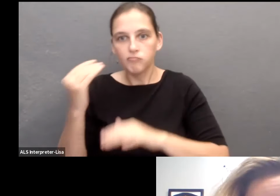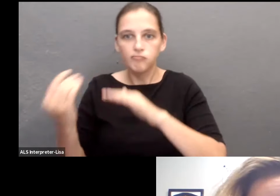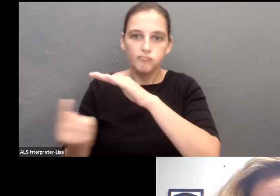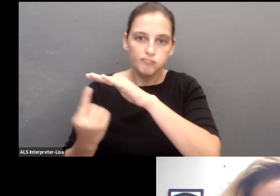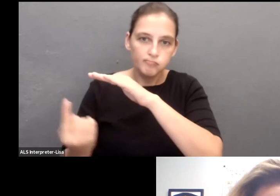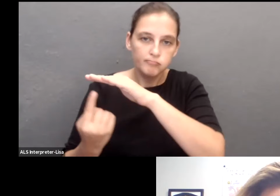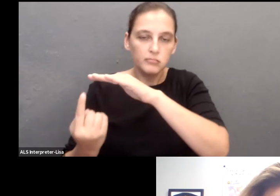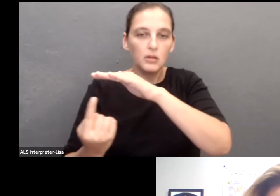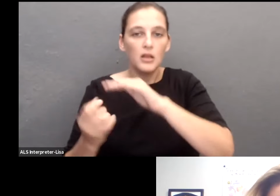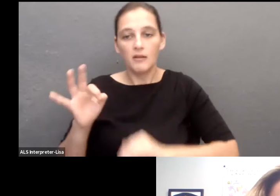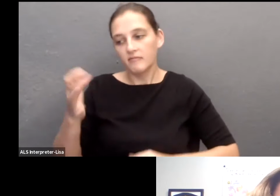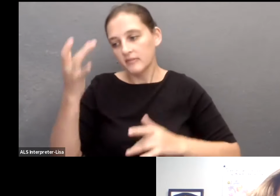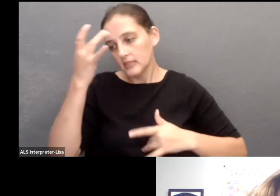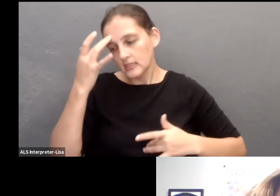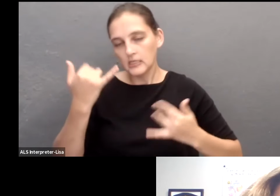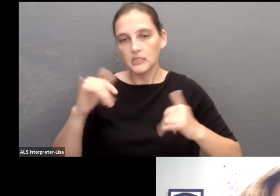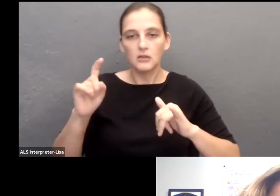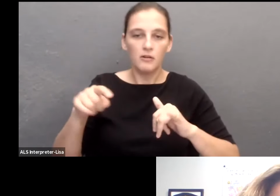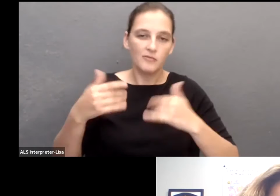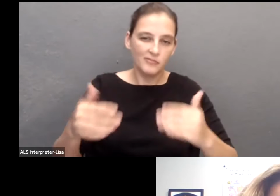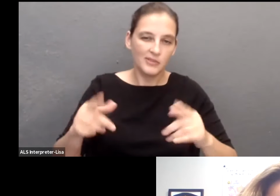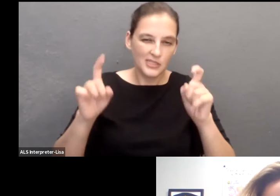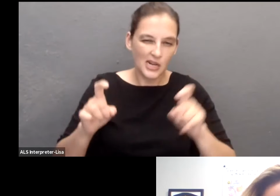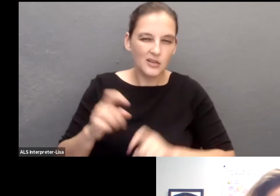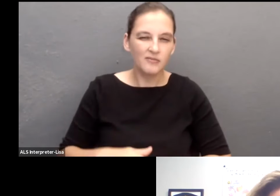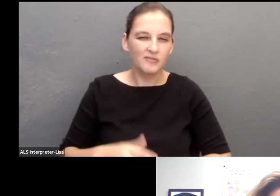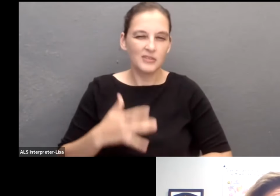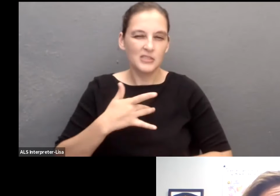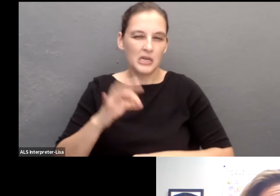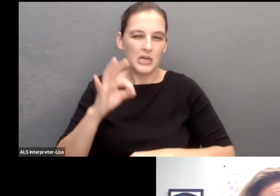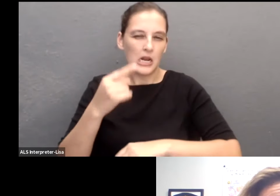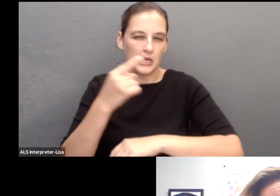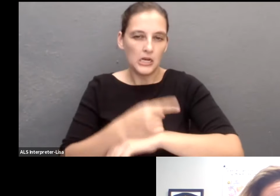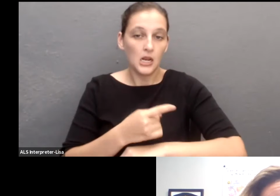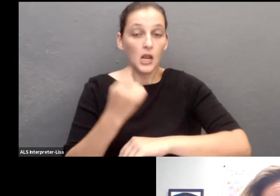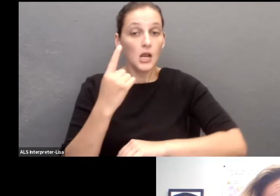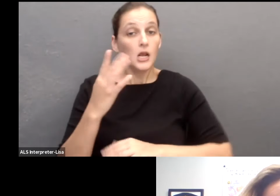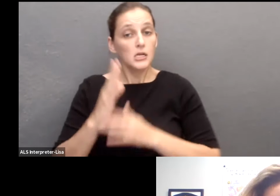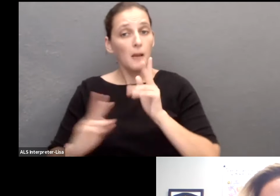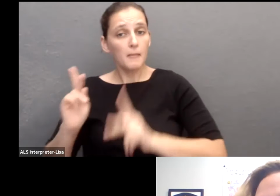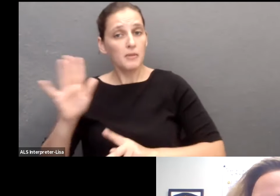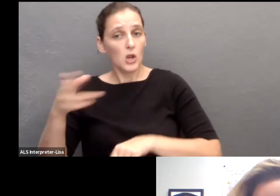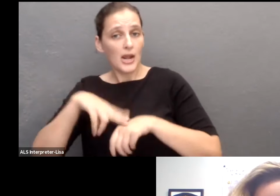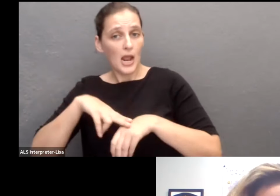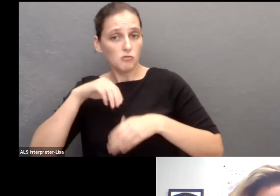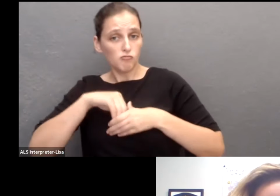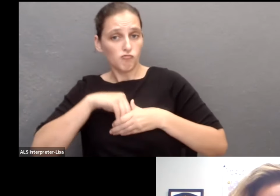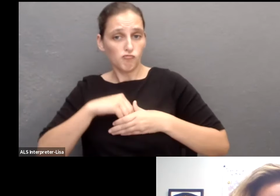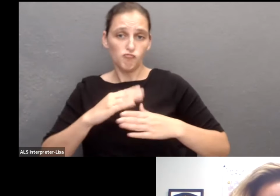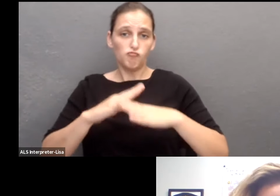recommend testing. So this kind of that 90 days out that some people continue to have natural immunity pass that we absolutely believe will continue to